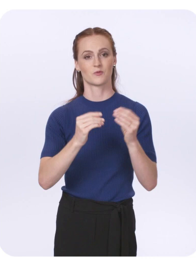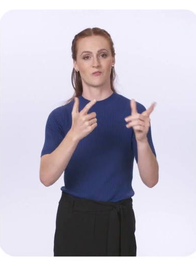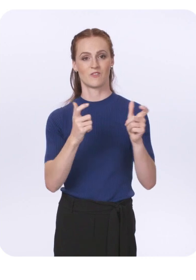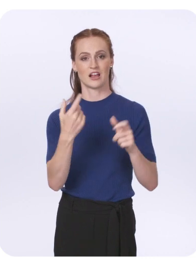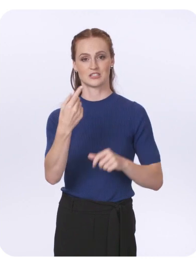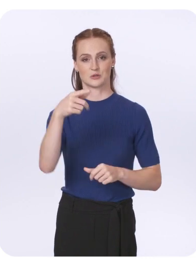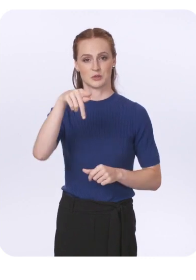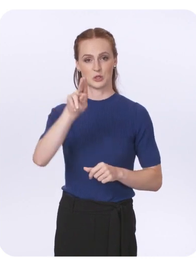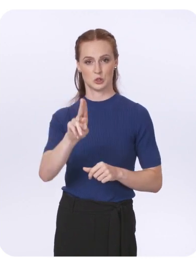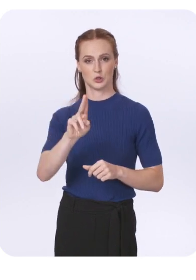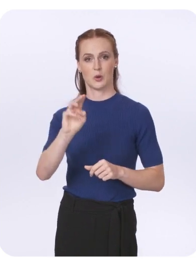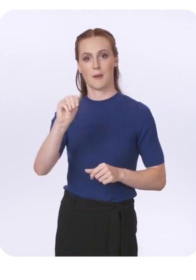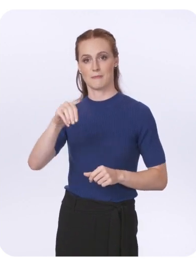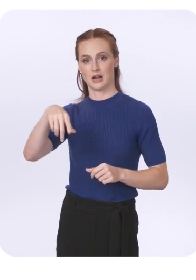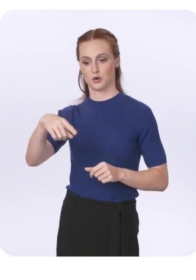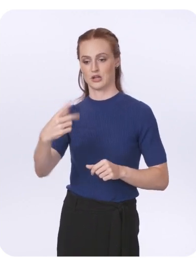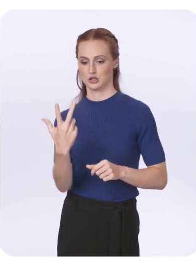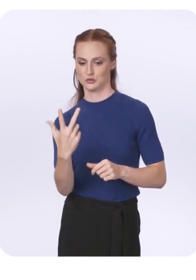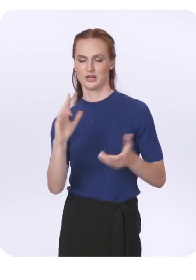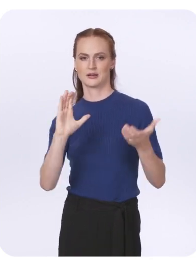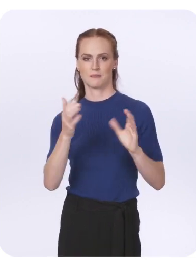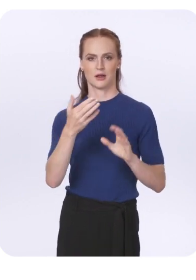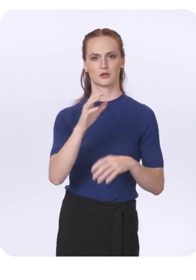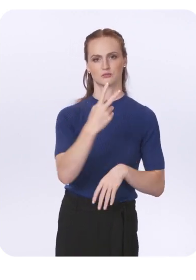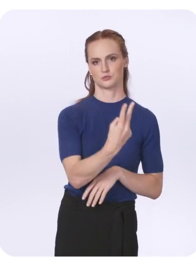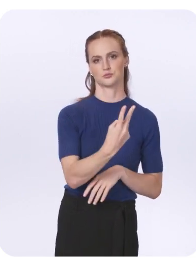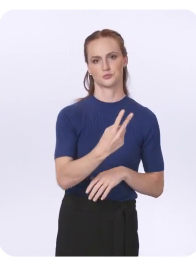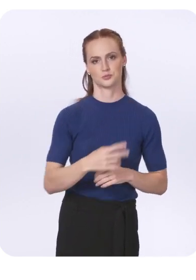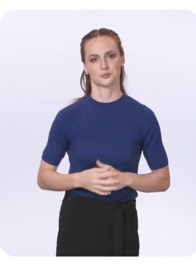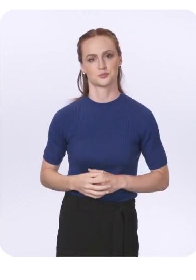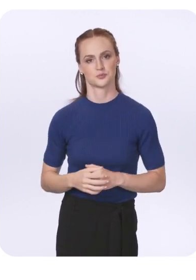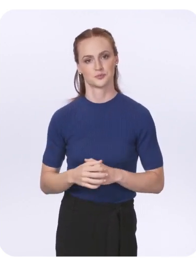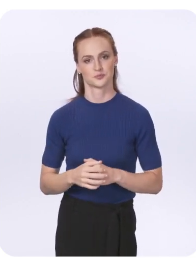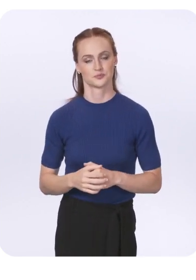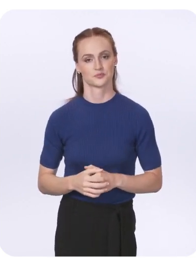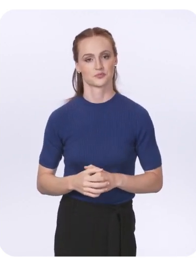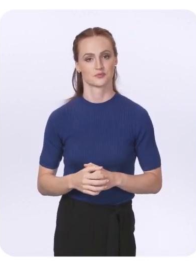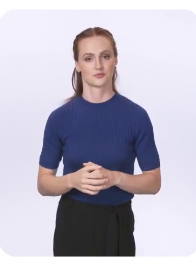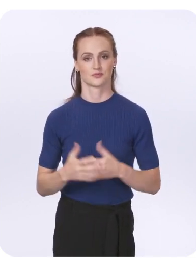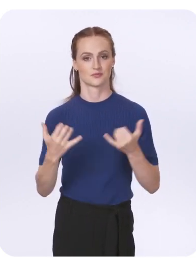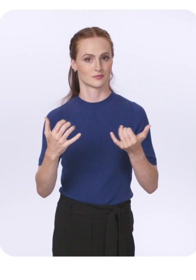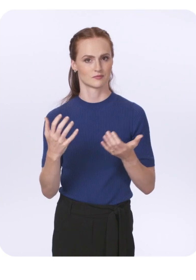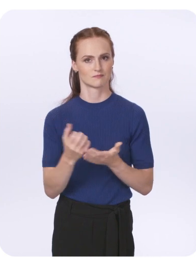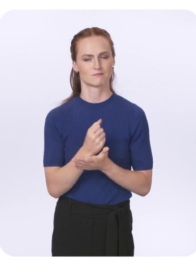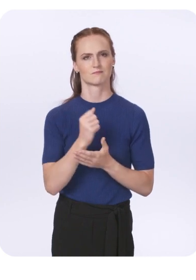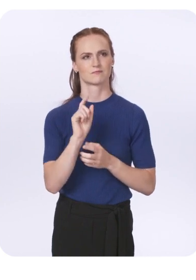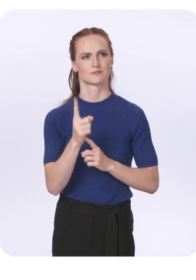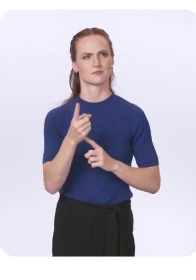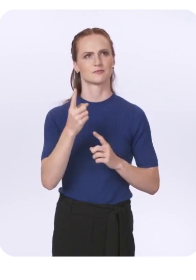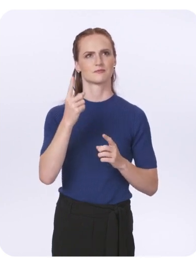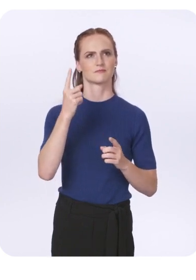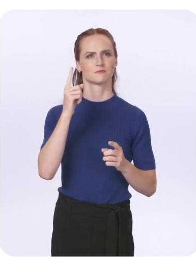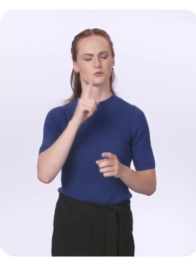on the Meta Quest 3 compared to the Quest 2. Just take a second to absorb the magnitude of that.